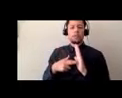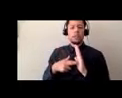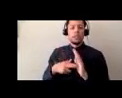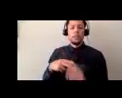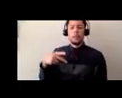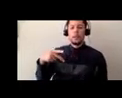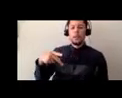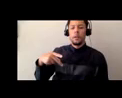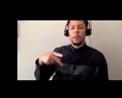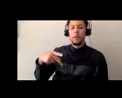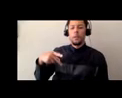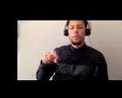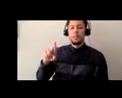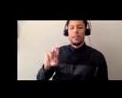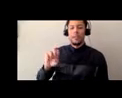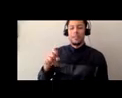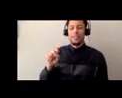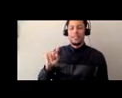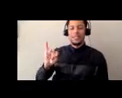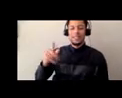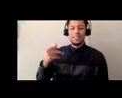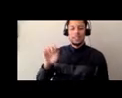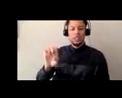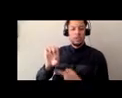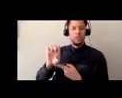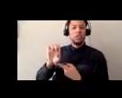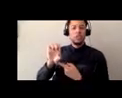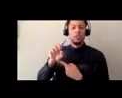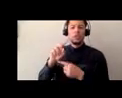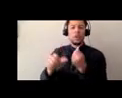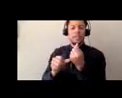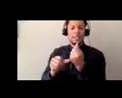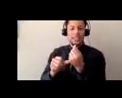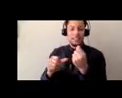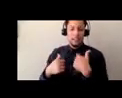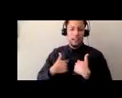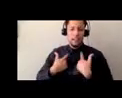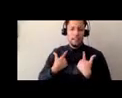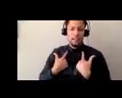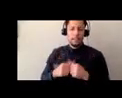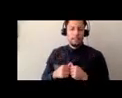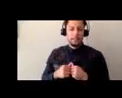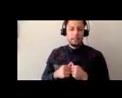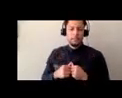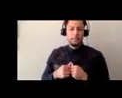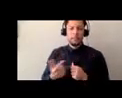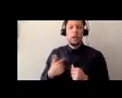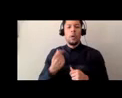I mean, I guess what you were saying care giving and housing.